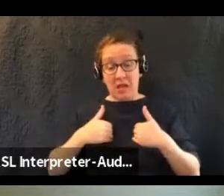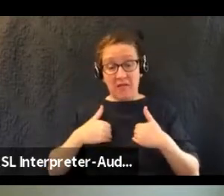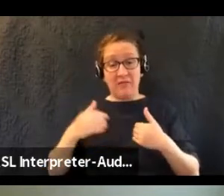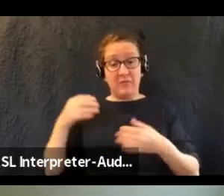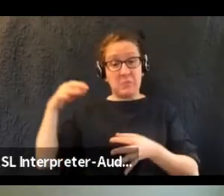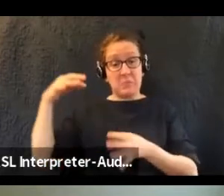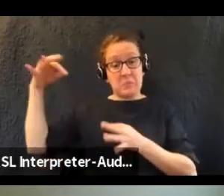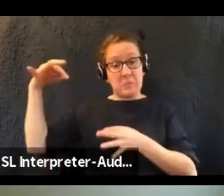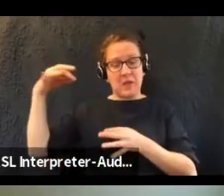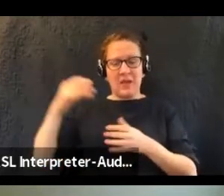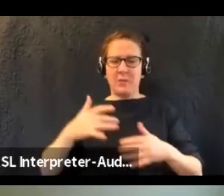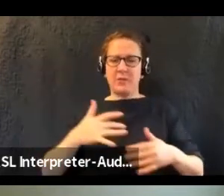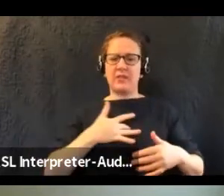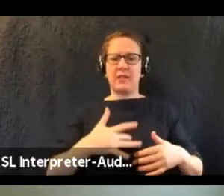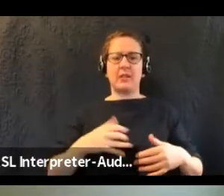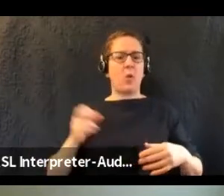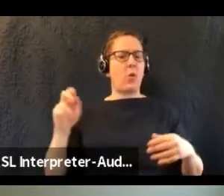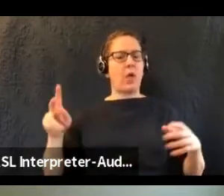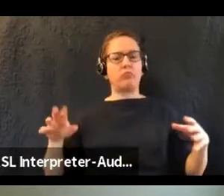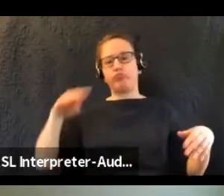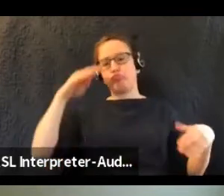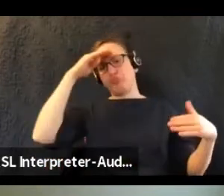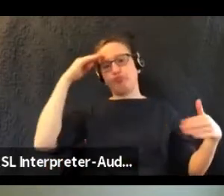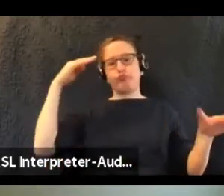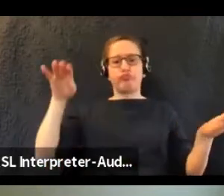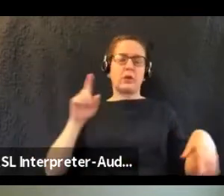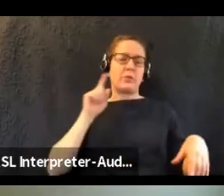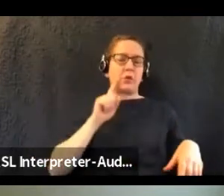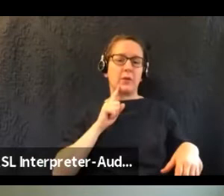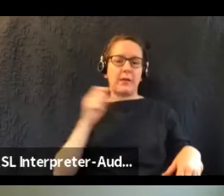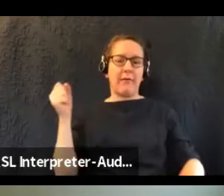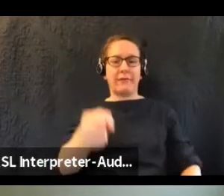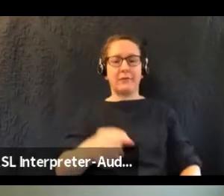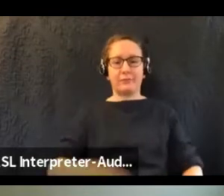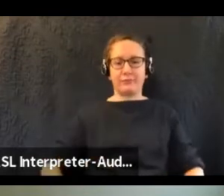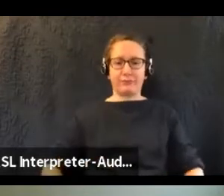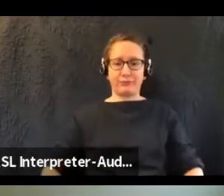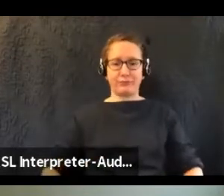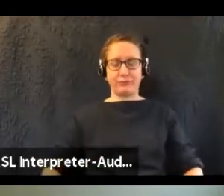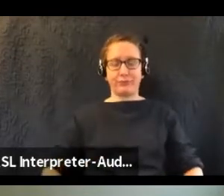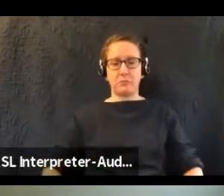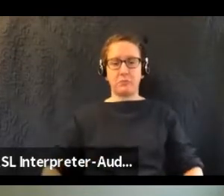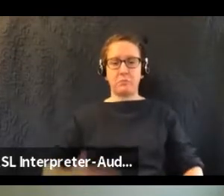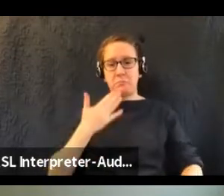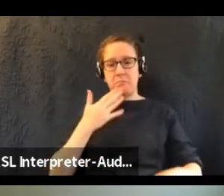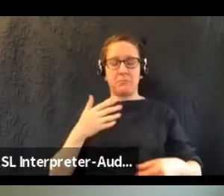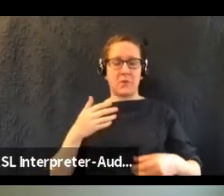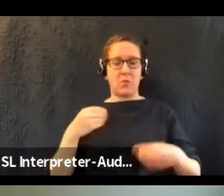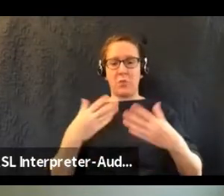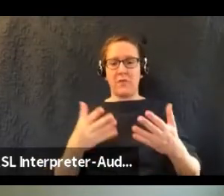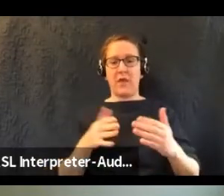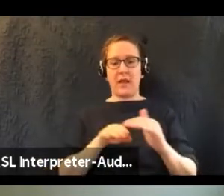of us to go: Okay, so this person is Deaf, and so we're going to provide access this way.